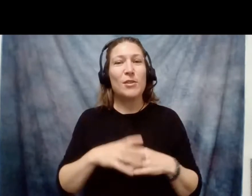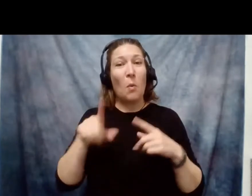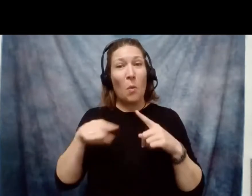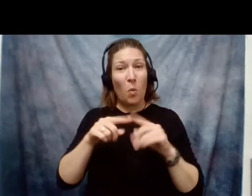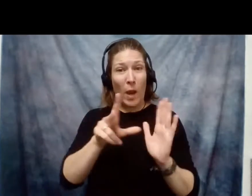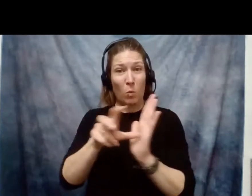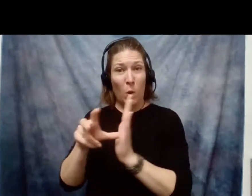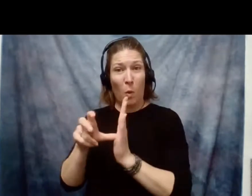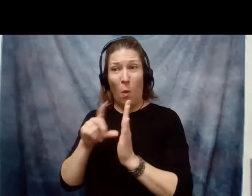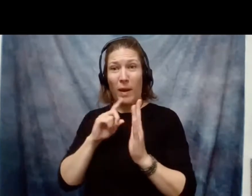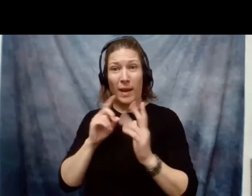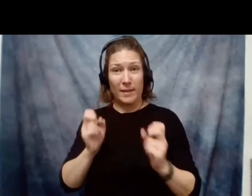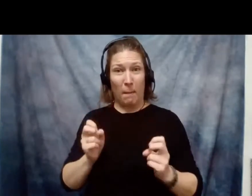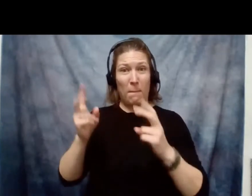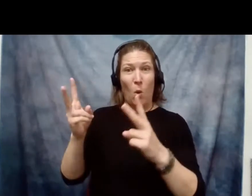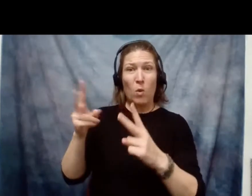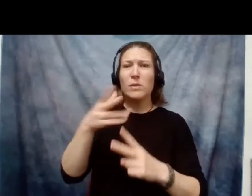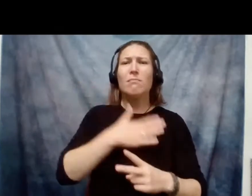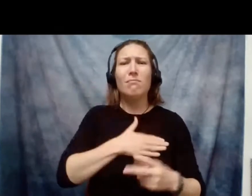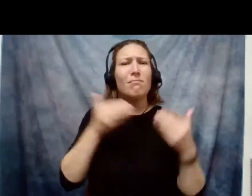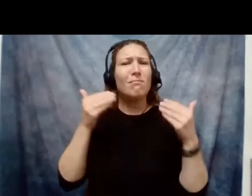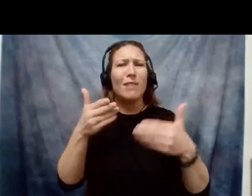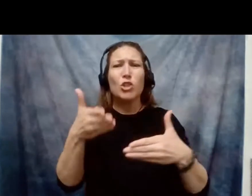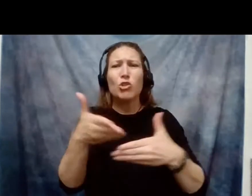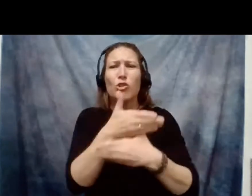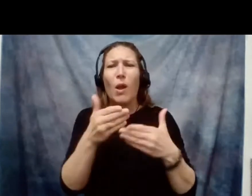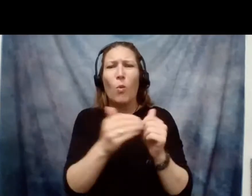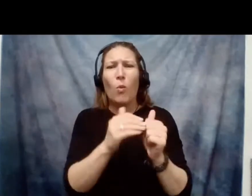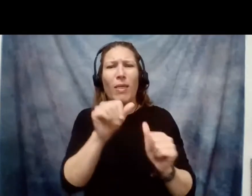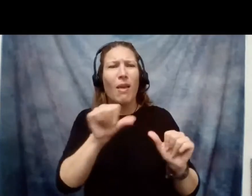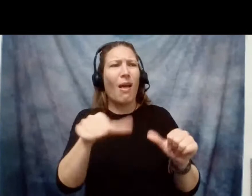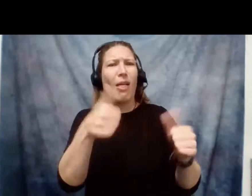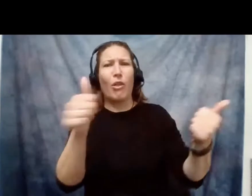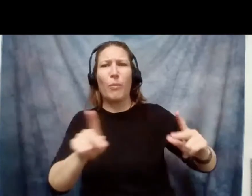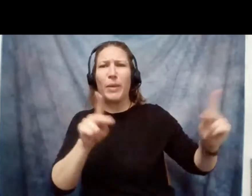you know we can all become better designers this information will help everyone